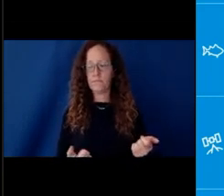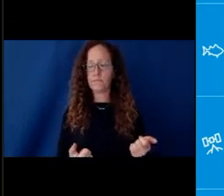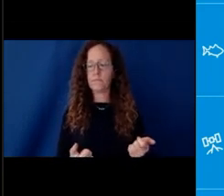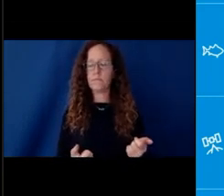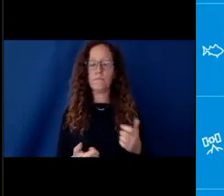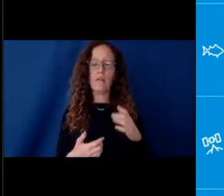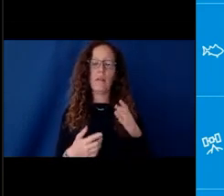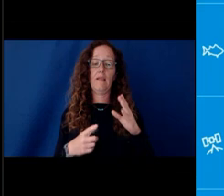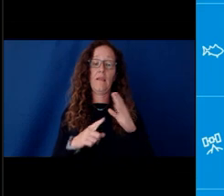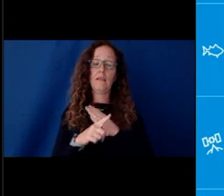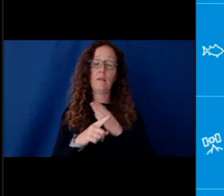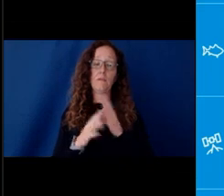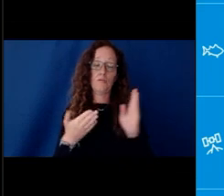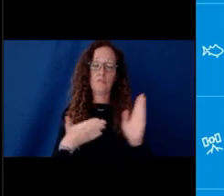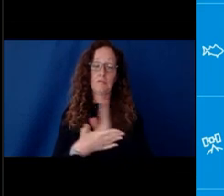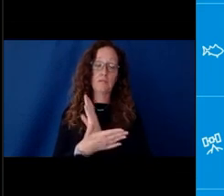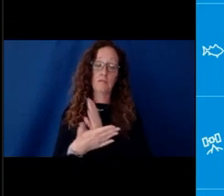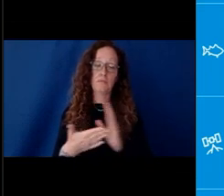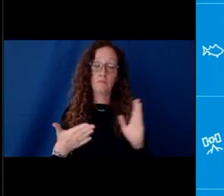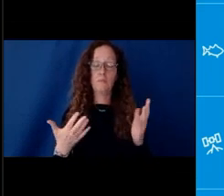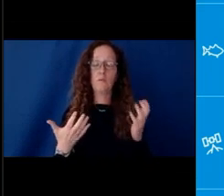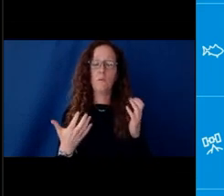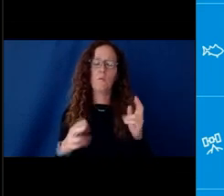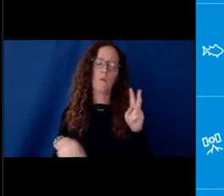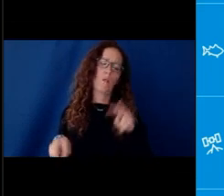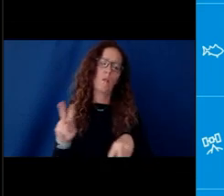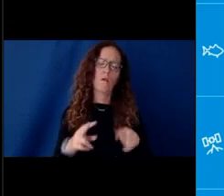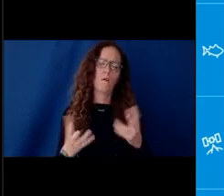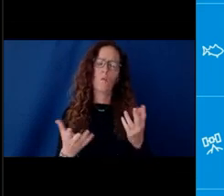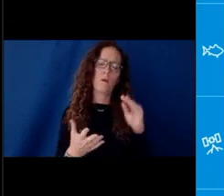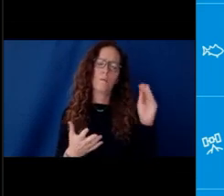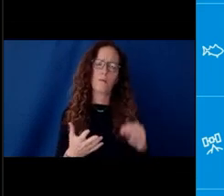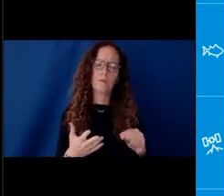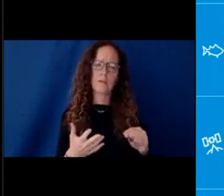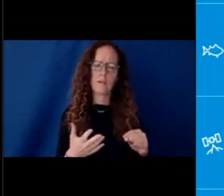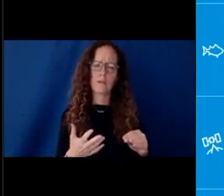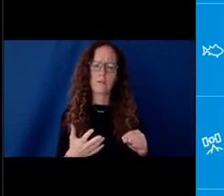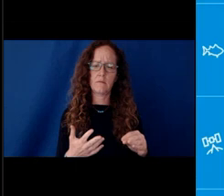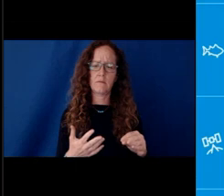we want to actually look at what is the percent contribution of each of those temperature ranges.